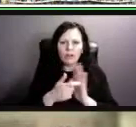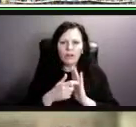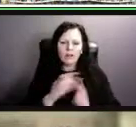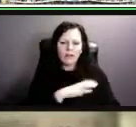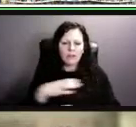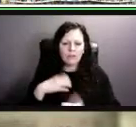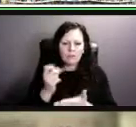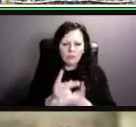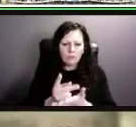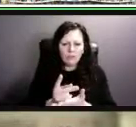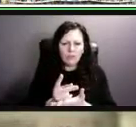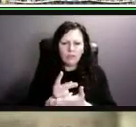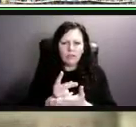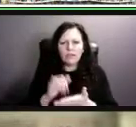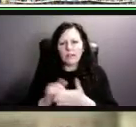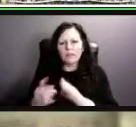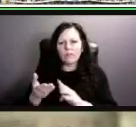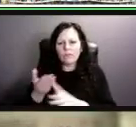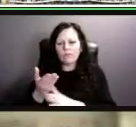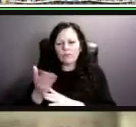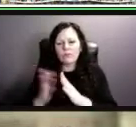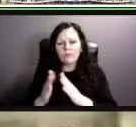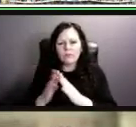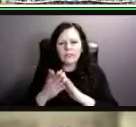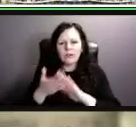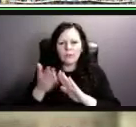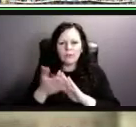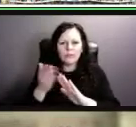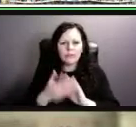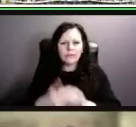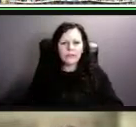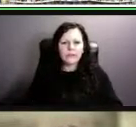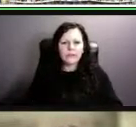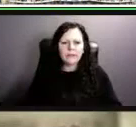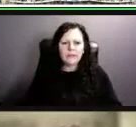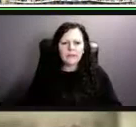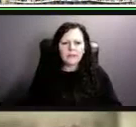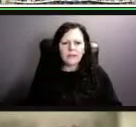BUT THE STRUCTURE AND